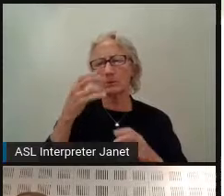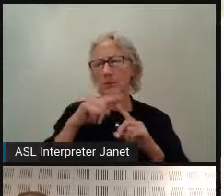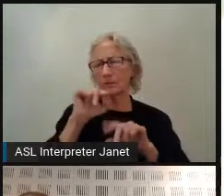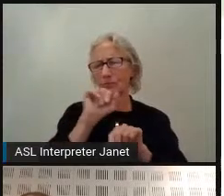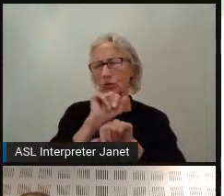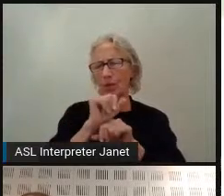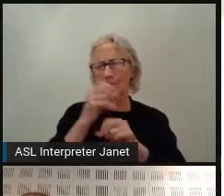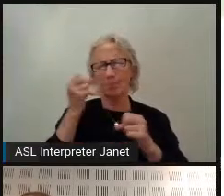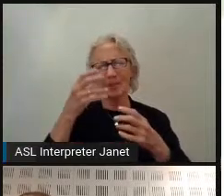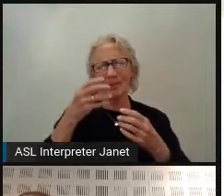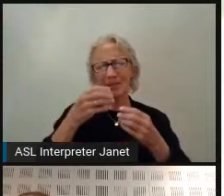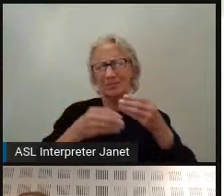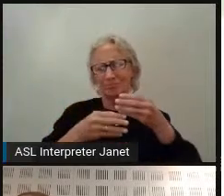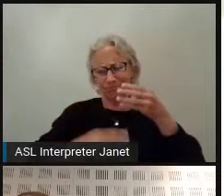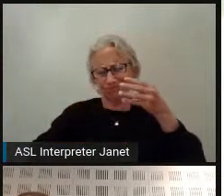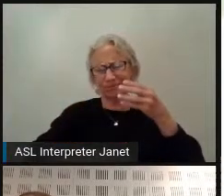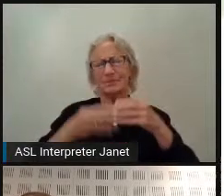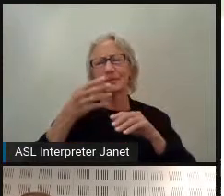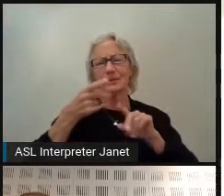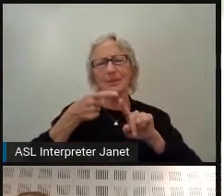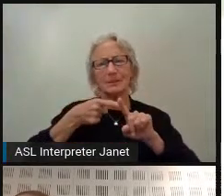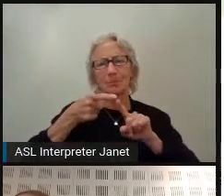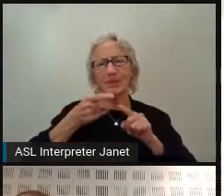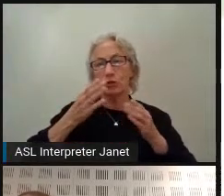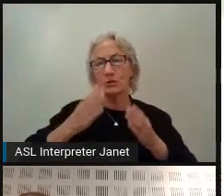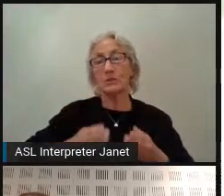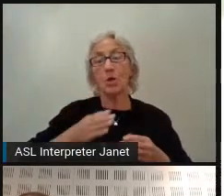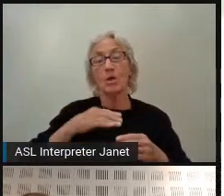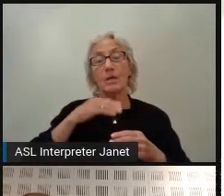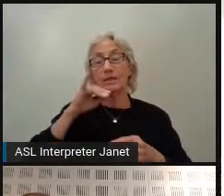specialties that means ICT consultants, communication personnel and a lot of more specialties.